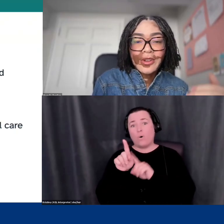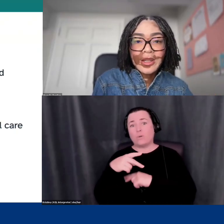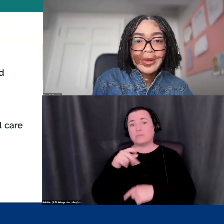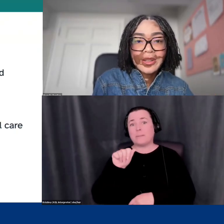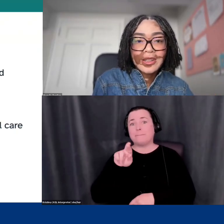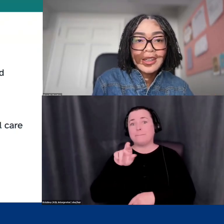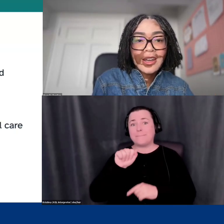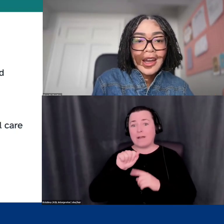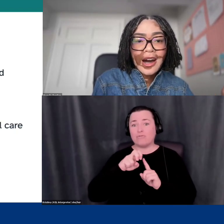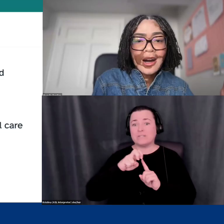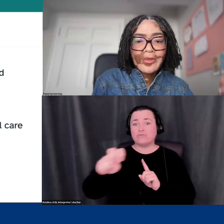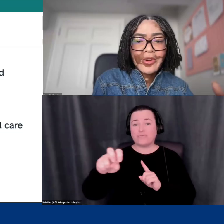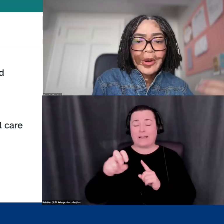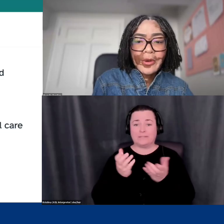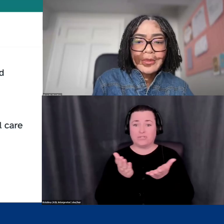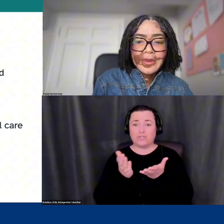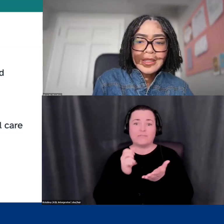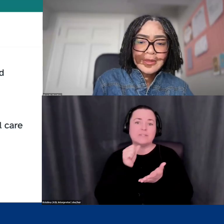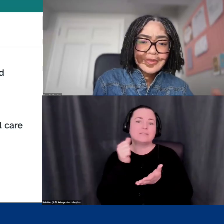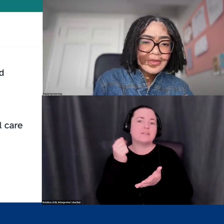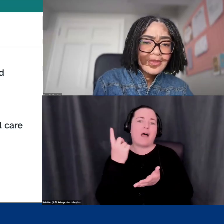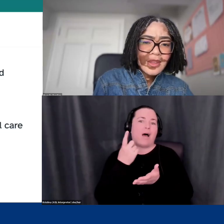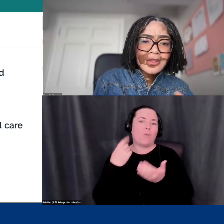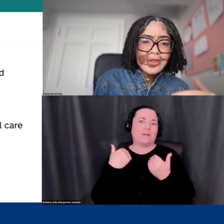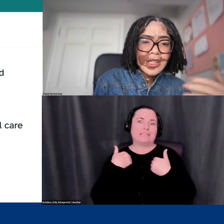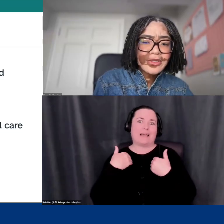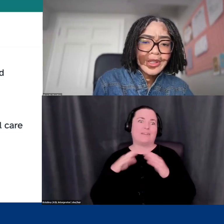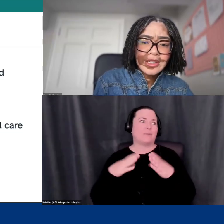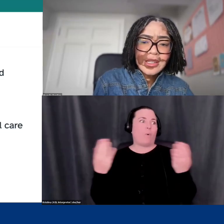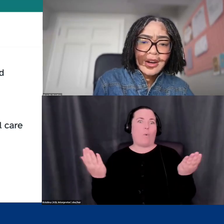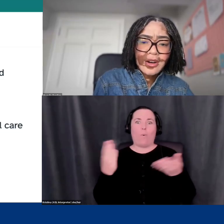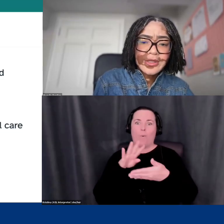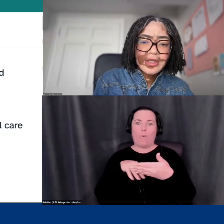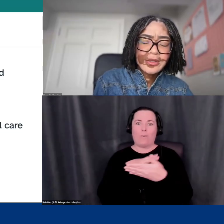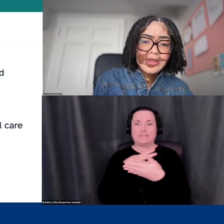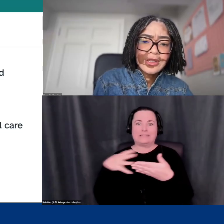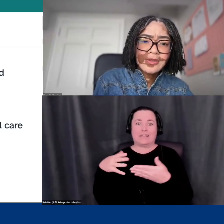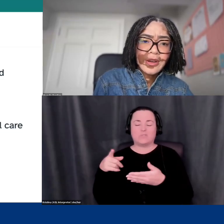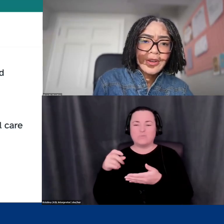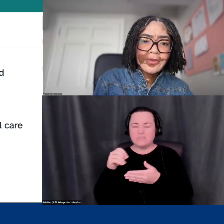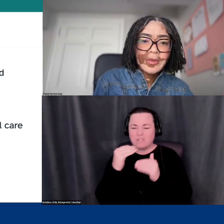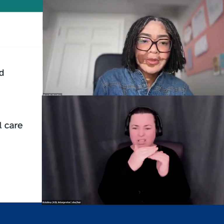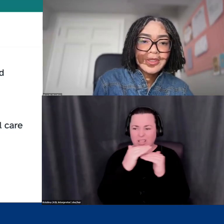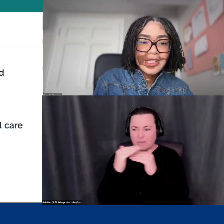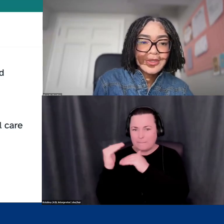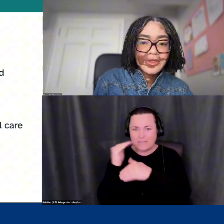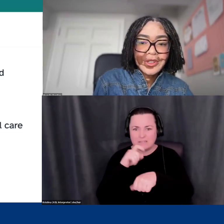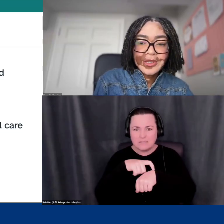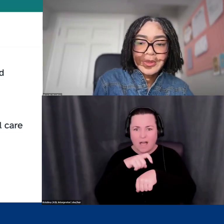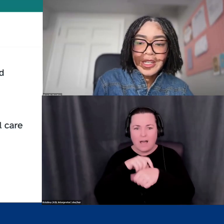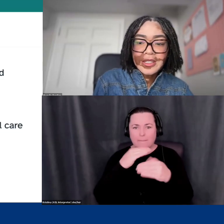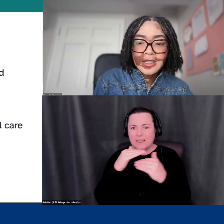availability for appointments, and so scheduling is not always inclusive of people's needs for transportation,